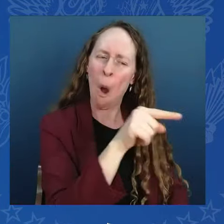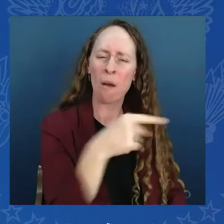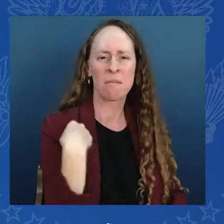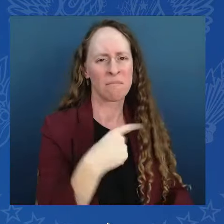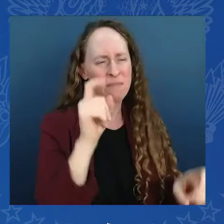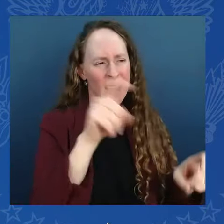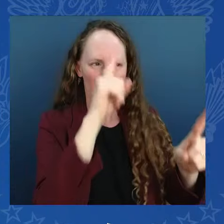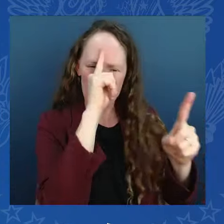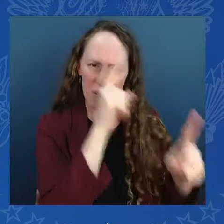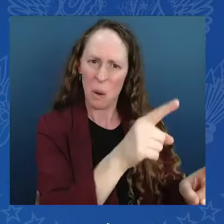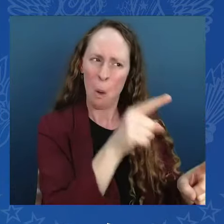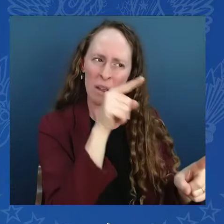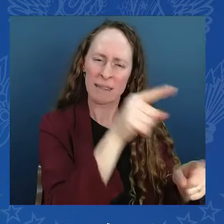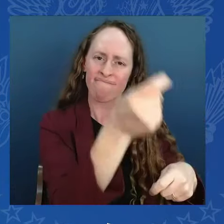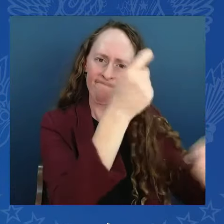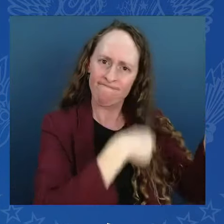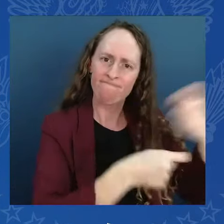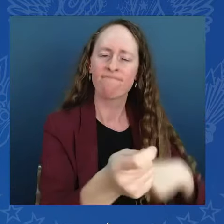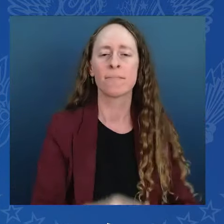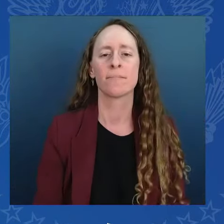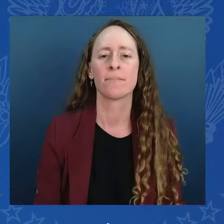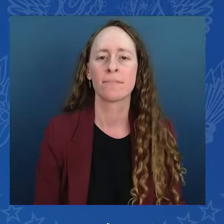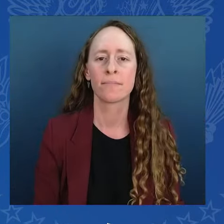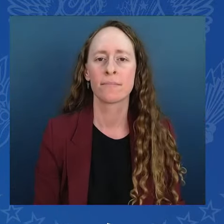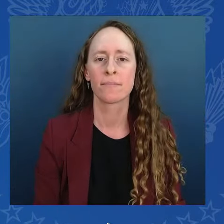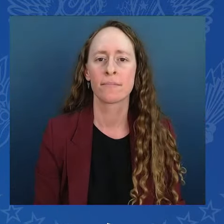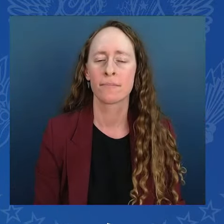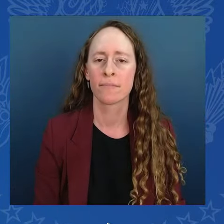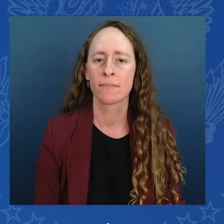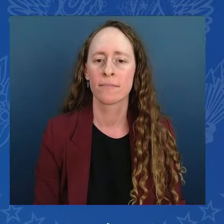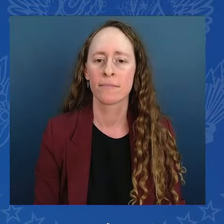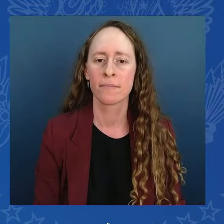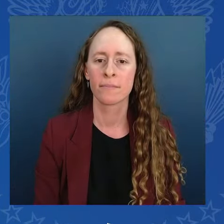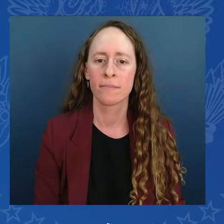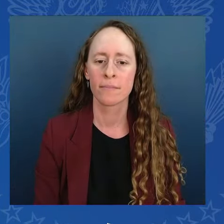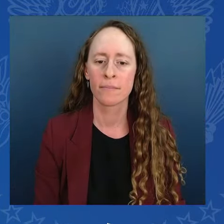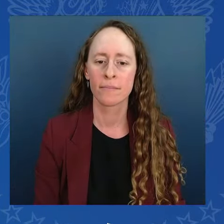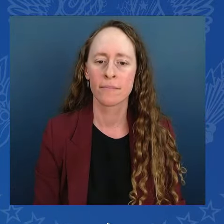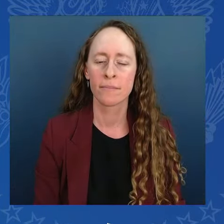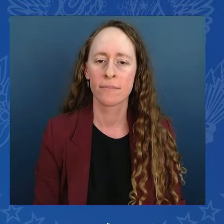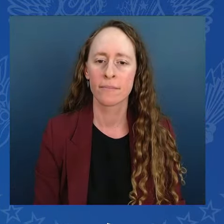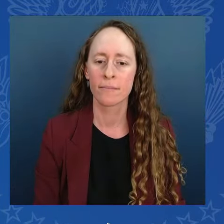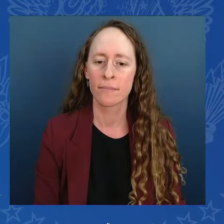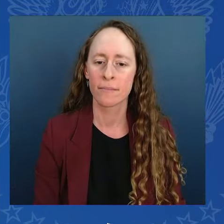we're upda- --